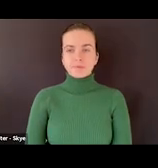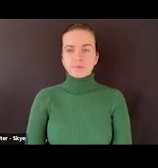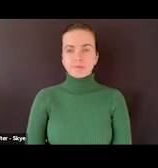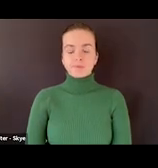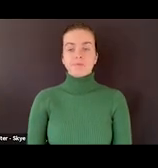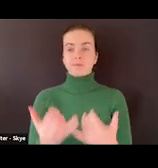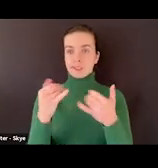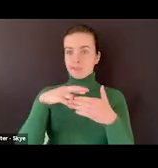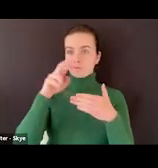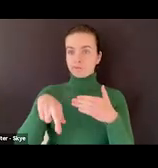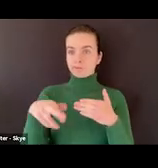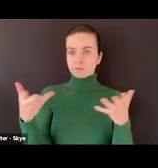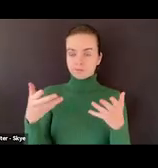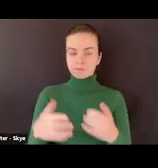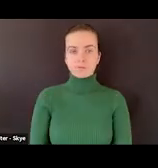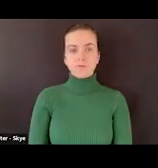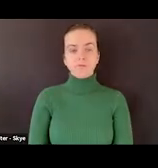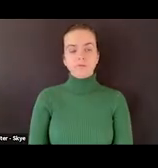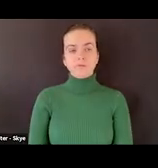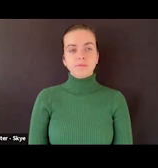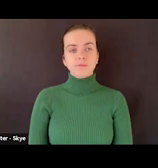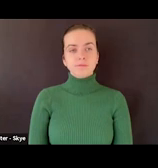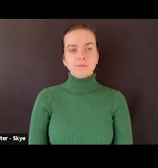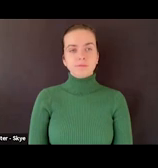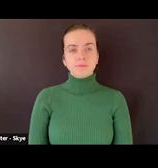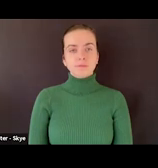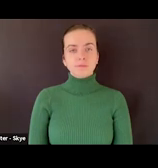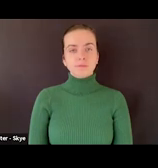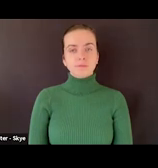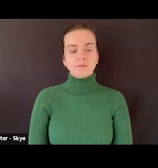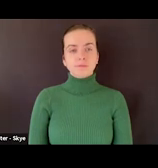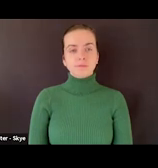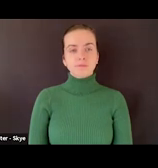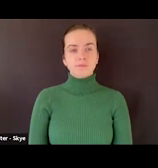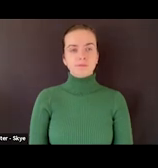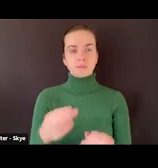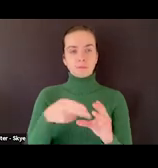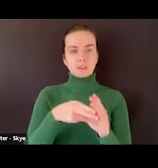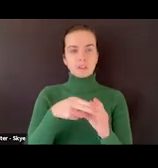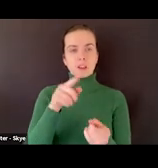Now we'll get to the results of the study. So, participants had less stable housing compared